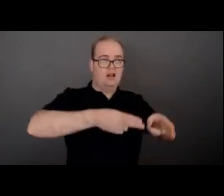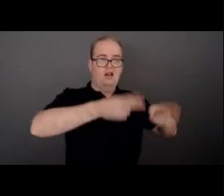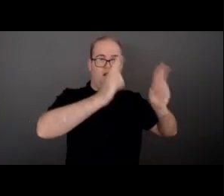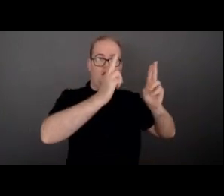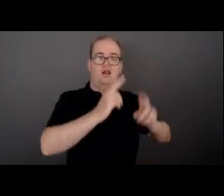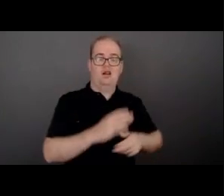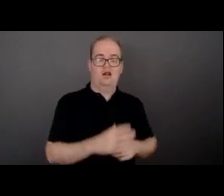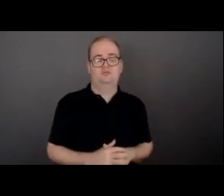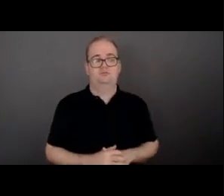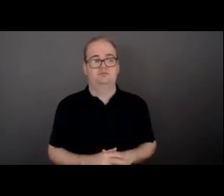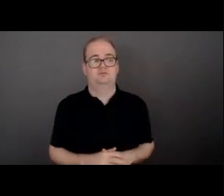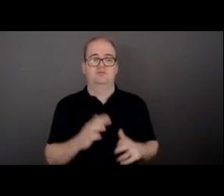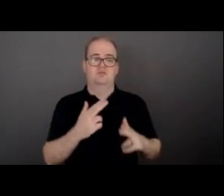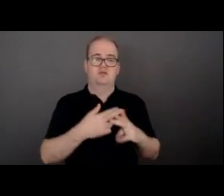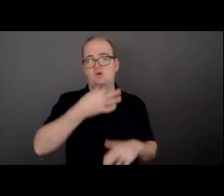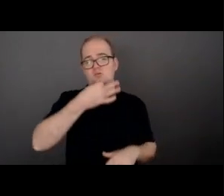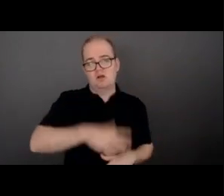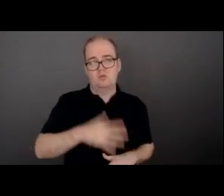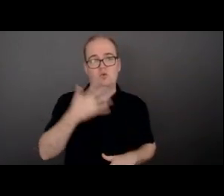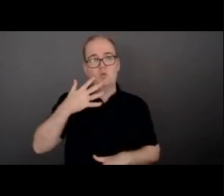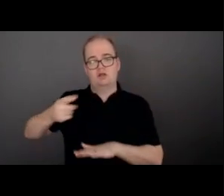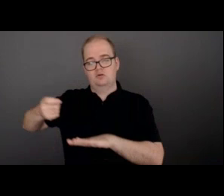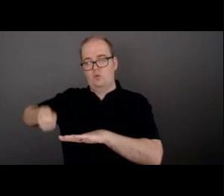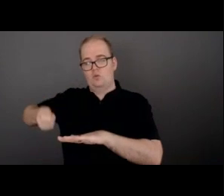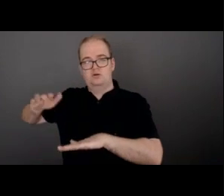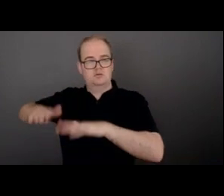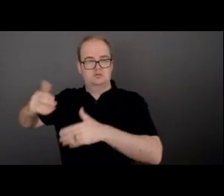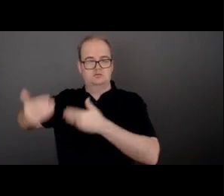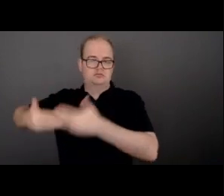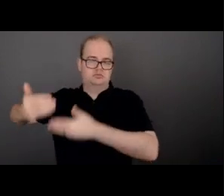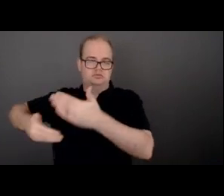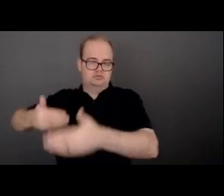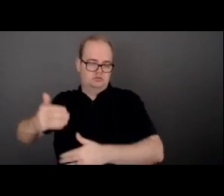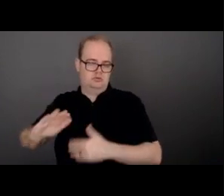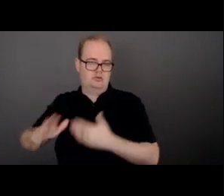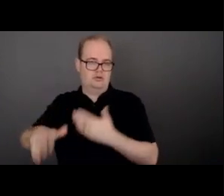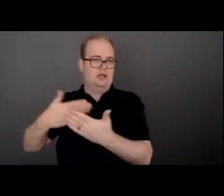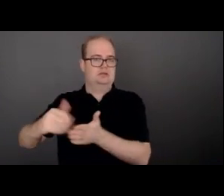you know, court proceedings are finalised?